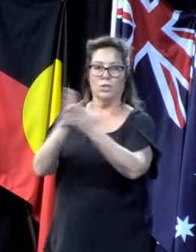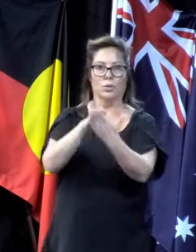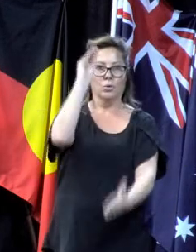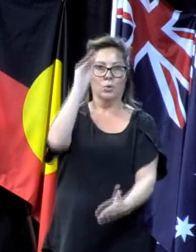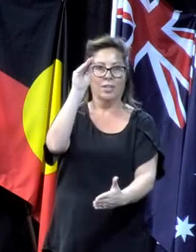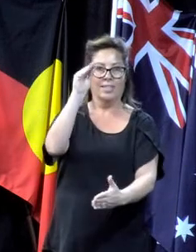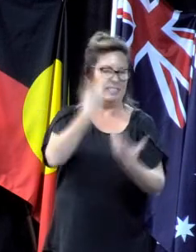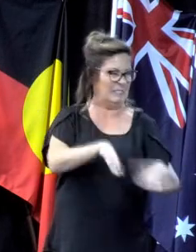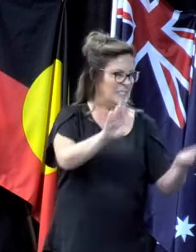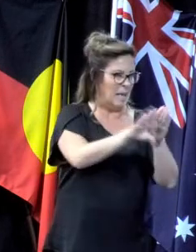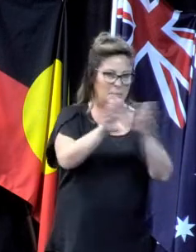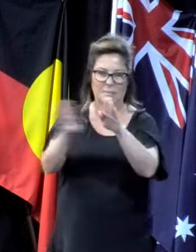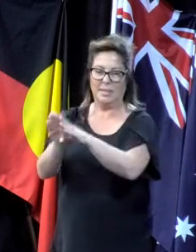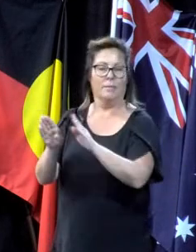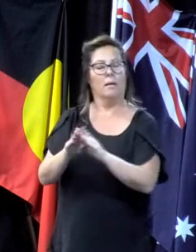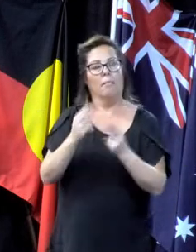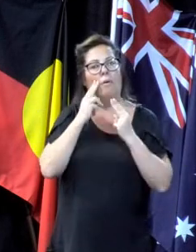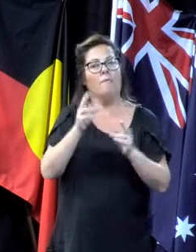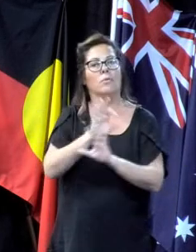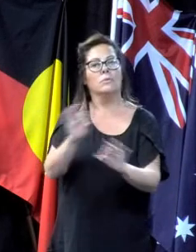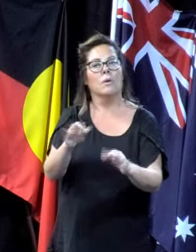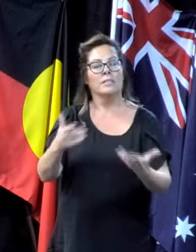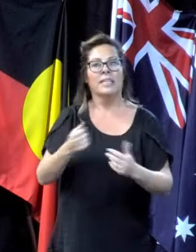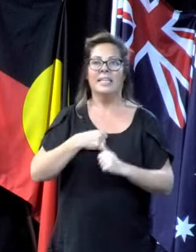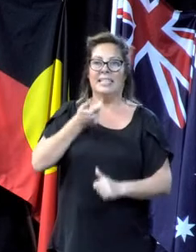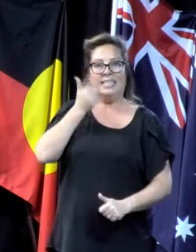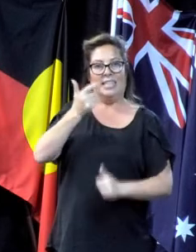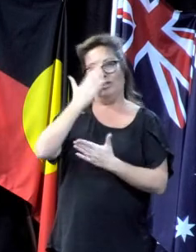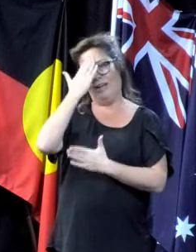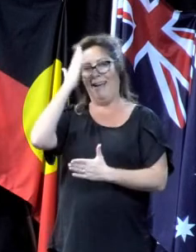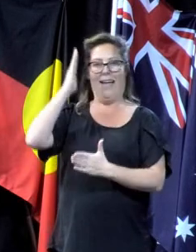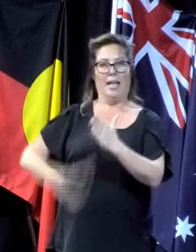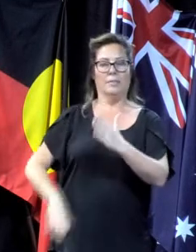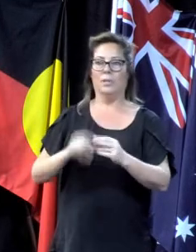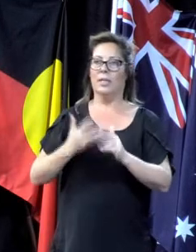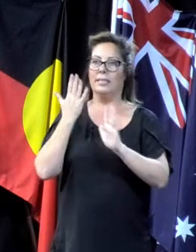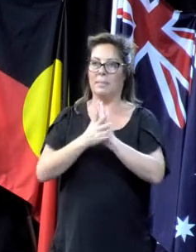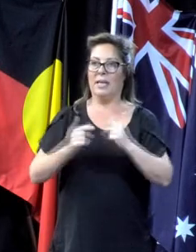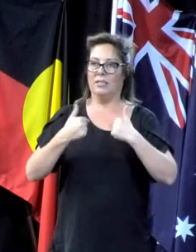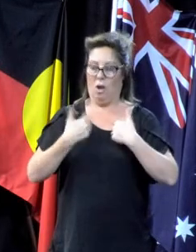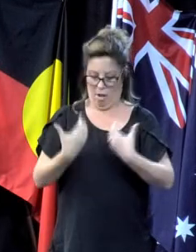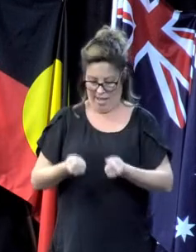Teacher expertise is being able to deliver a differentiated approach to meet the needs of these learners.